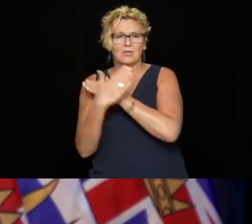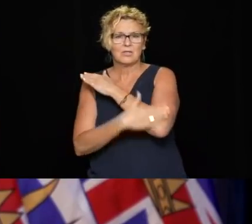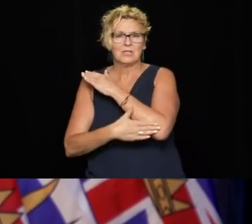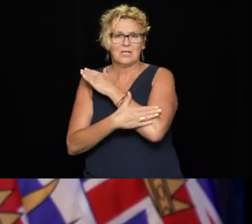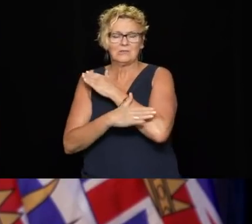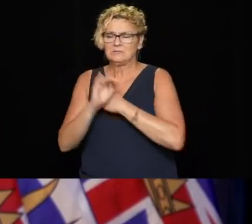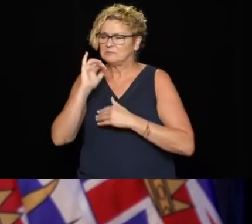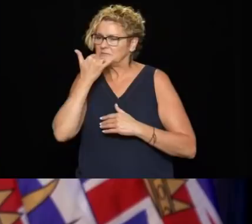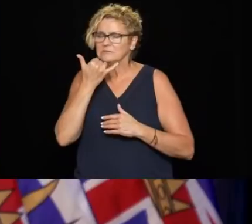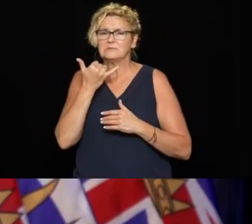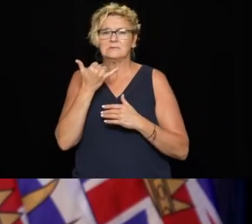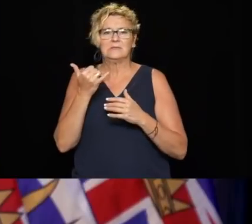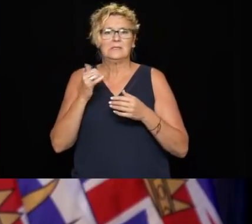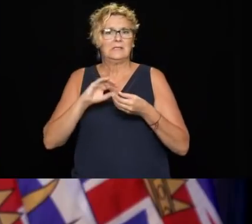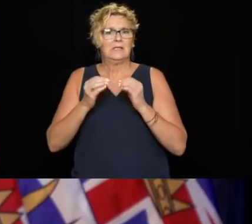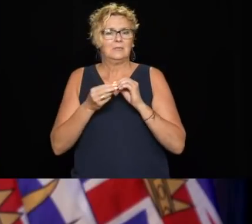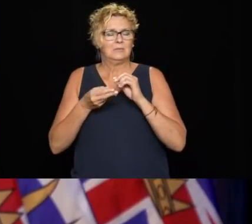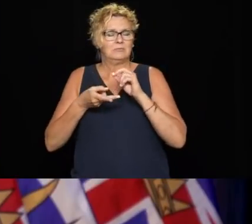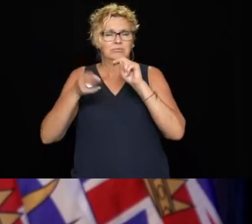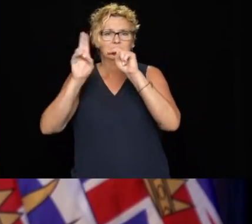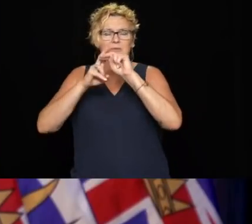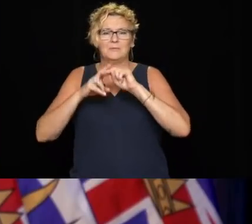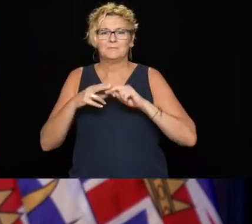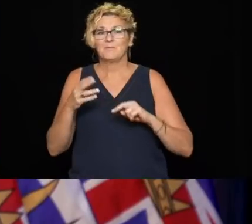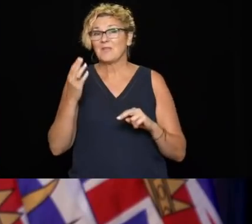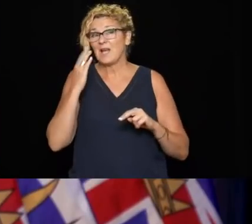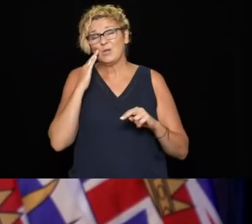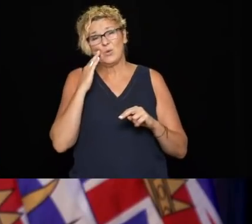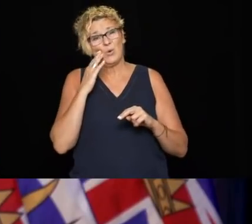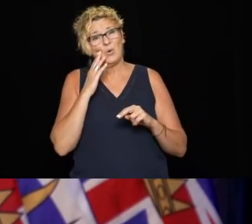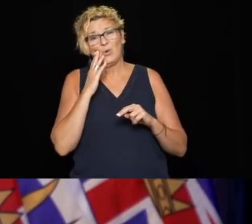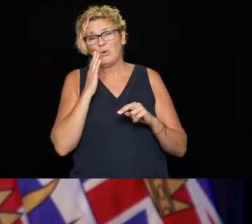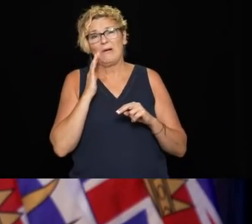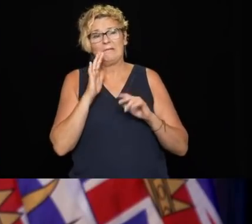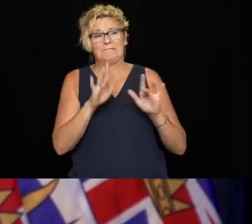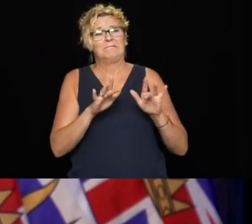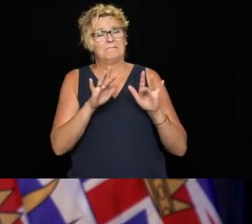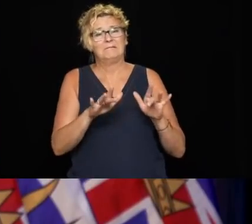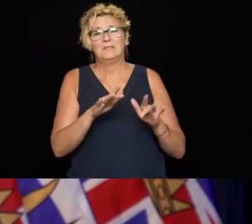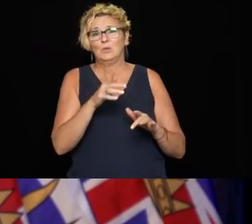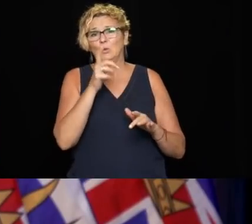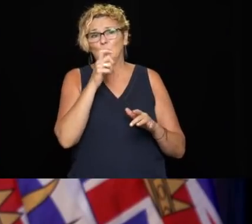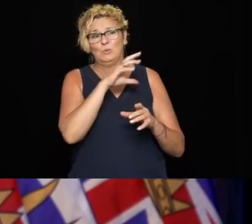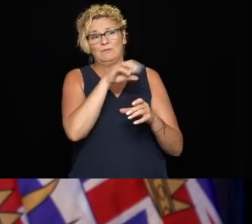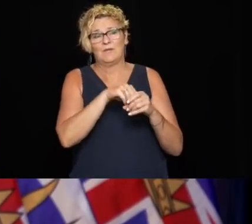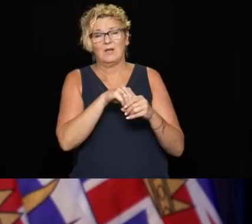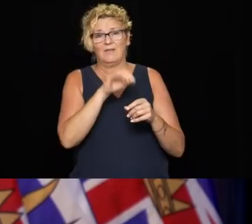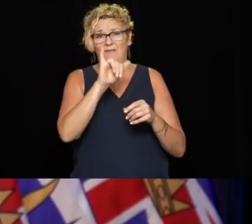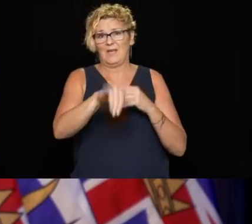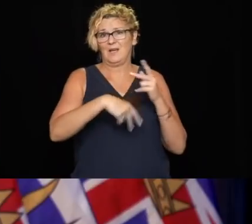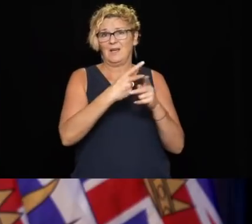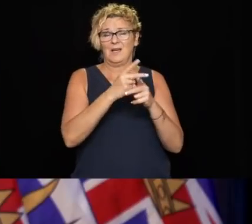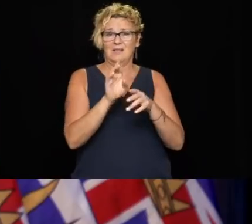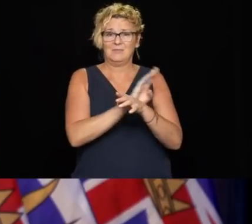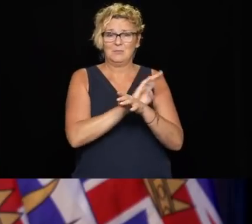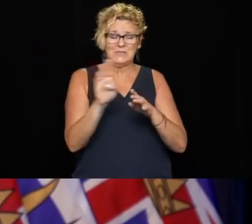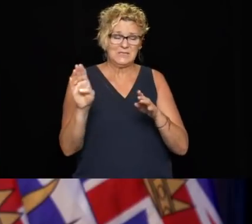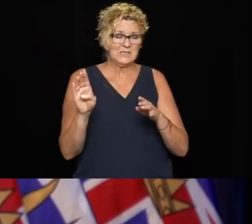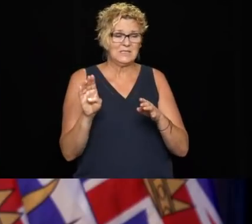Ontario now, we have seen in places like Korea where they had things very much under control and there was extensive outbreaks related to transmissions and nightclubs.